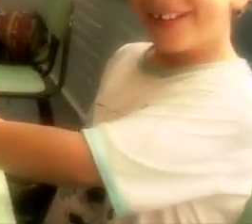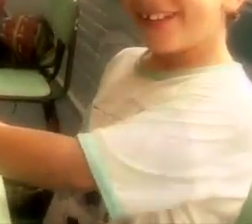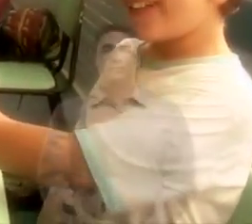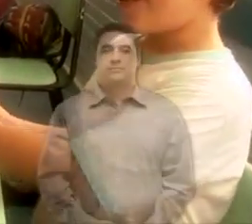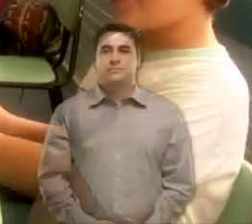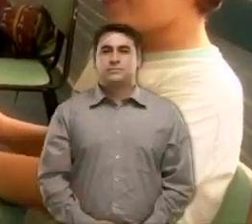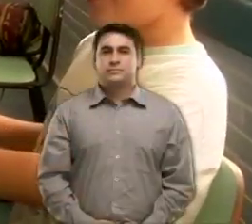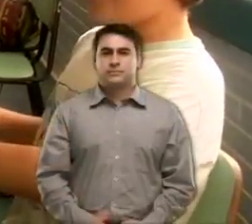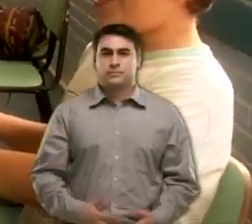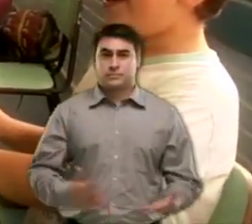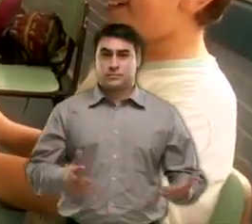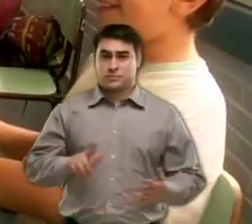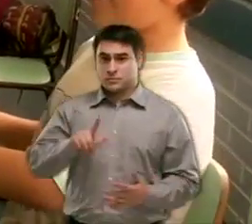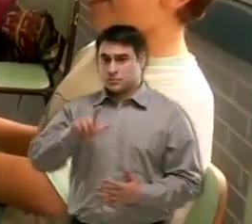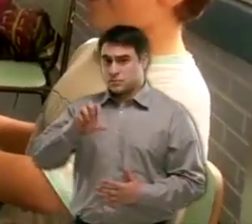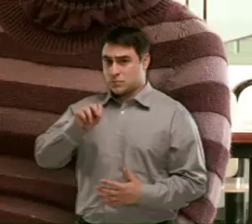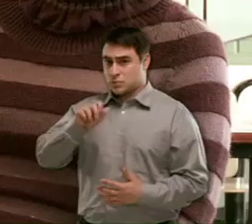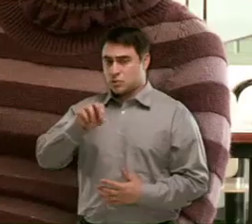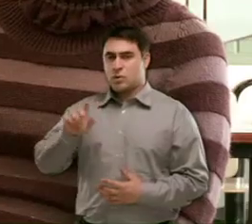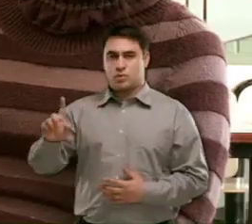Leonardo arrived at the school in 2007, the first of 9 years of elementary school.